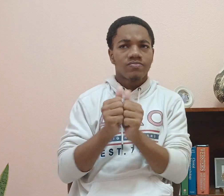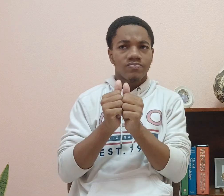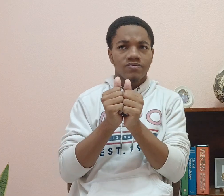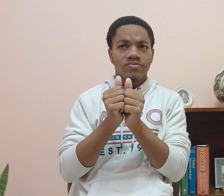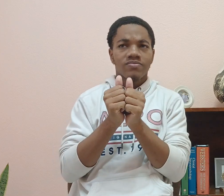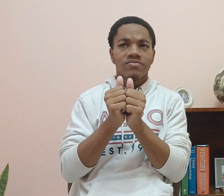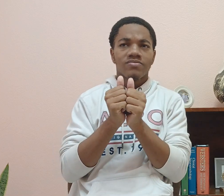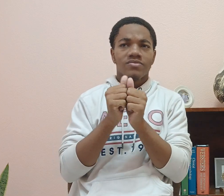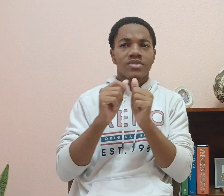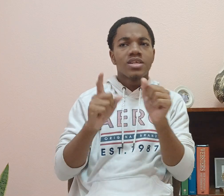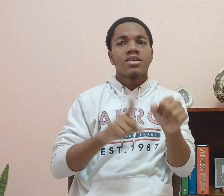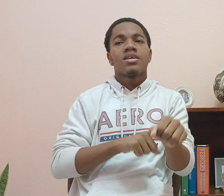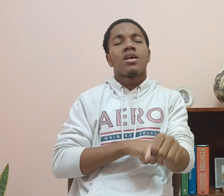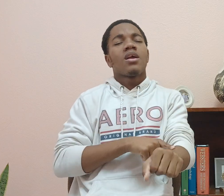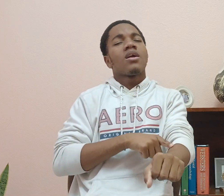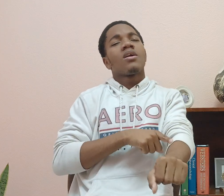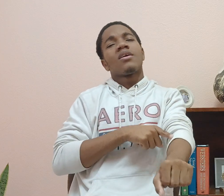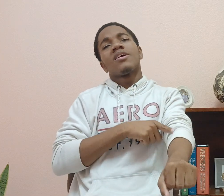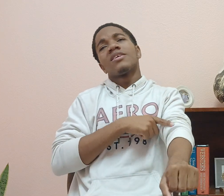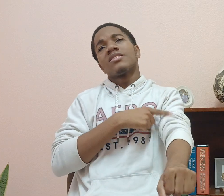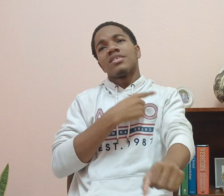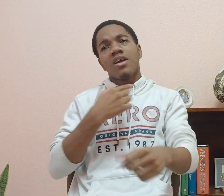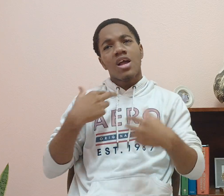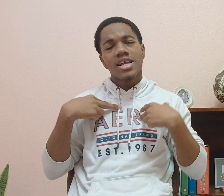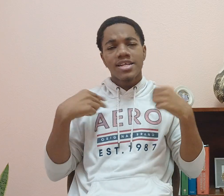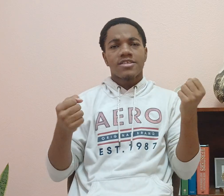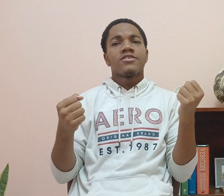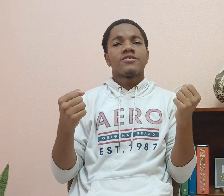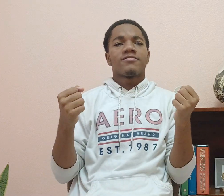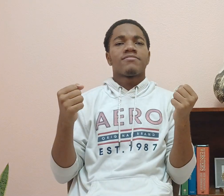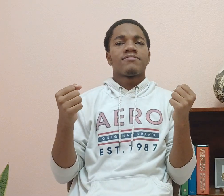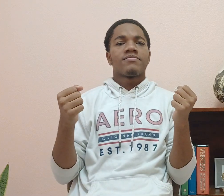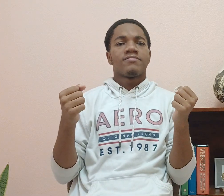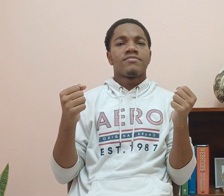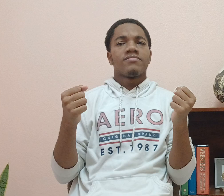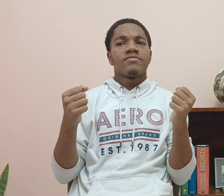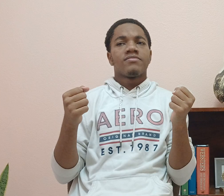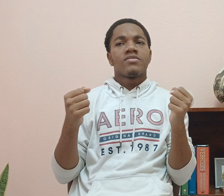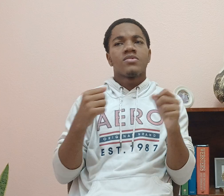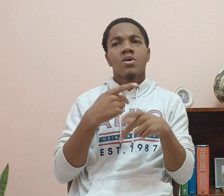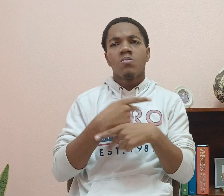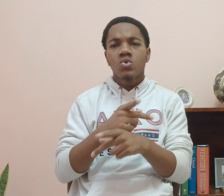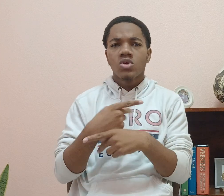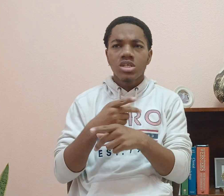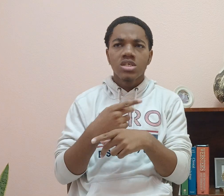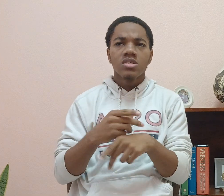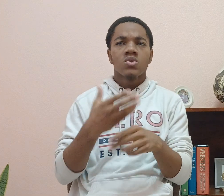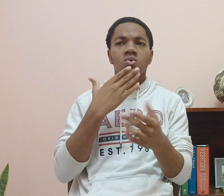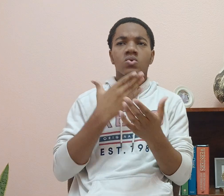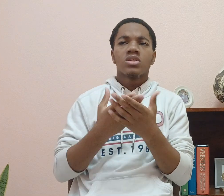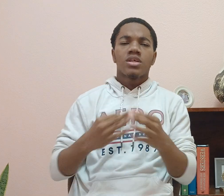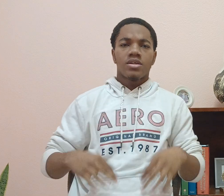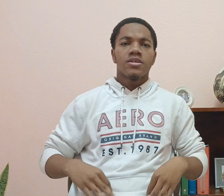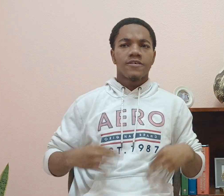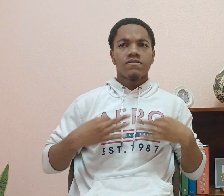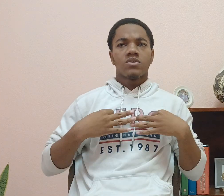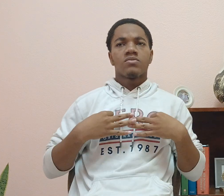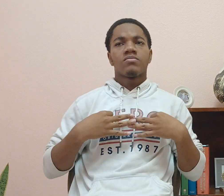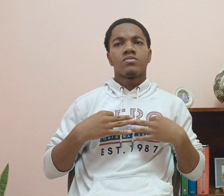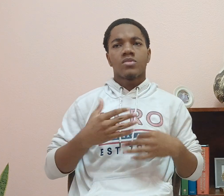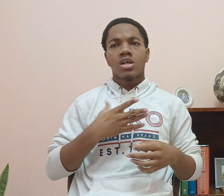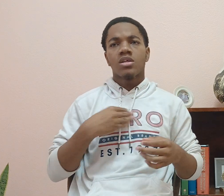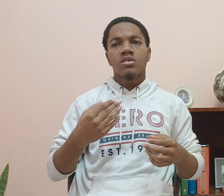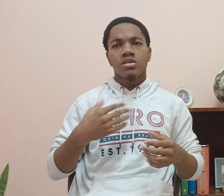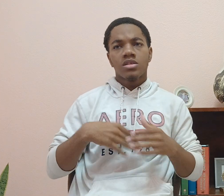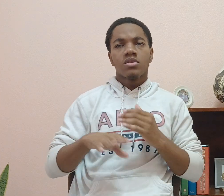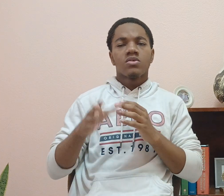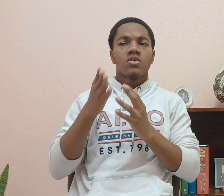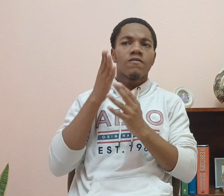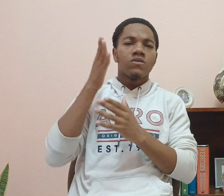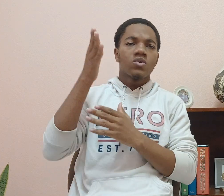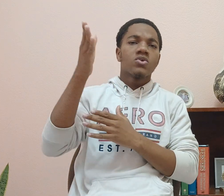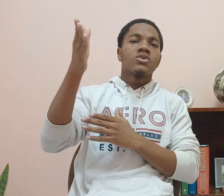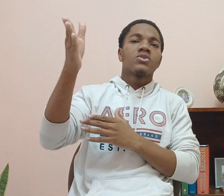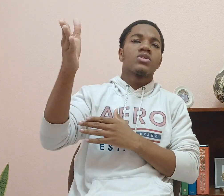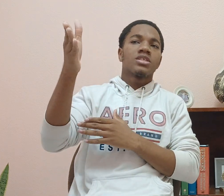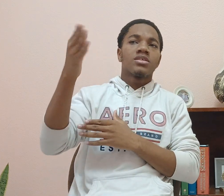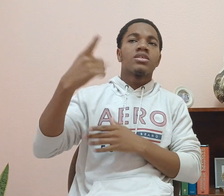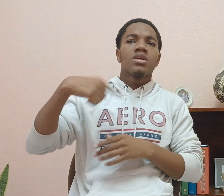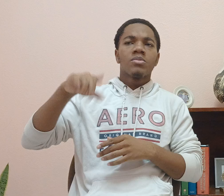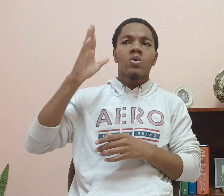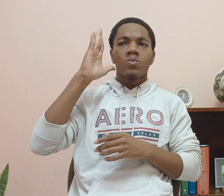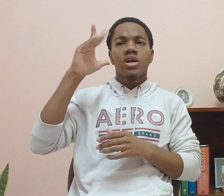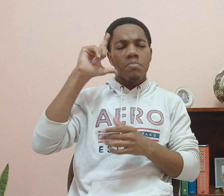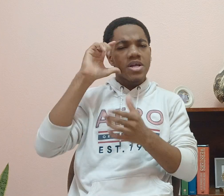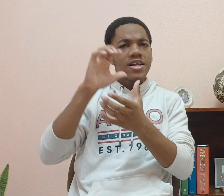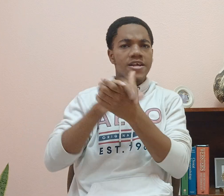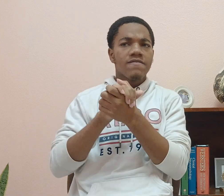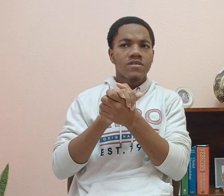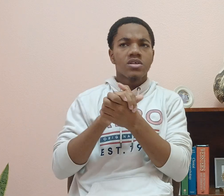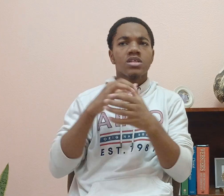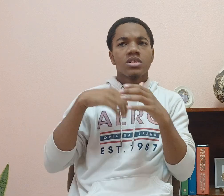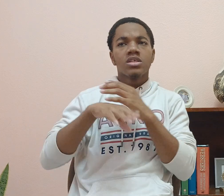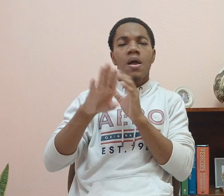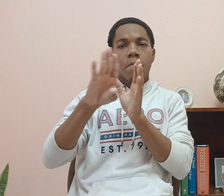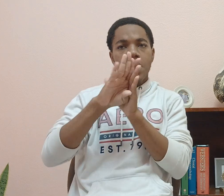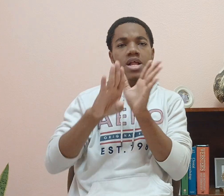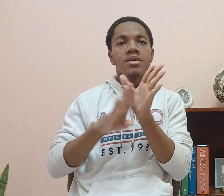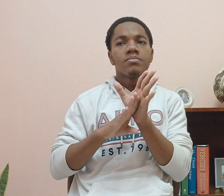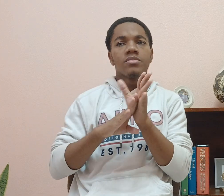healthy, and productive life and in years to come, with a Bible-believing and supportive spouse and